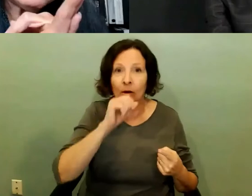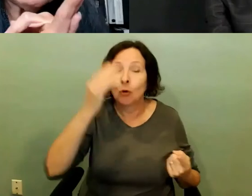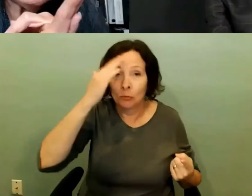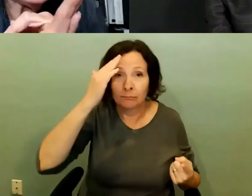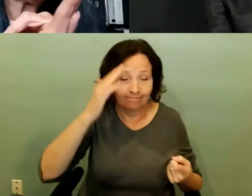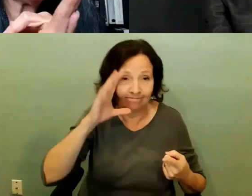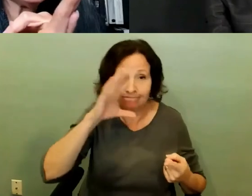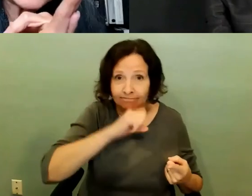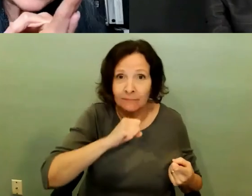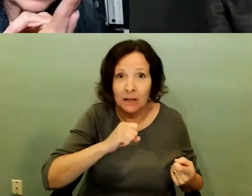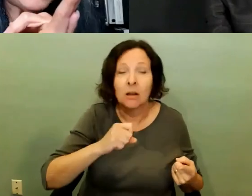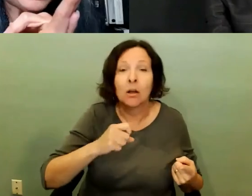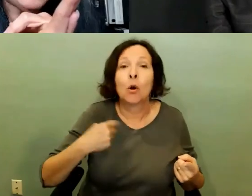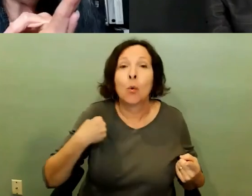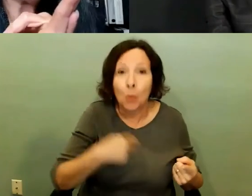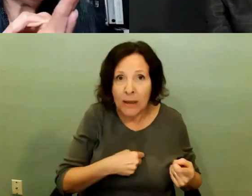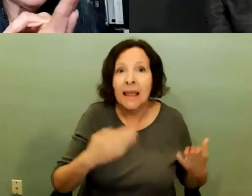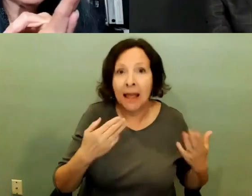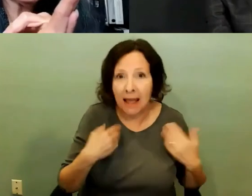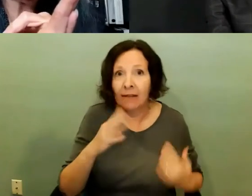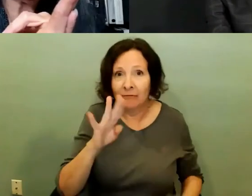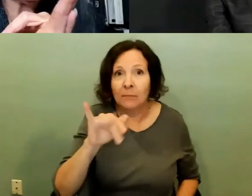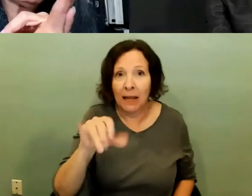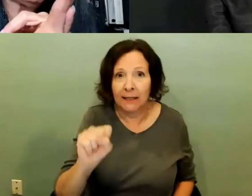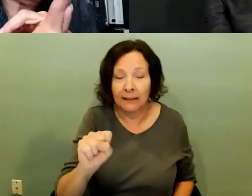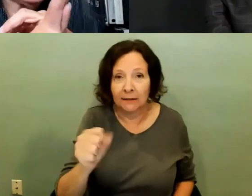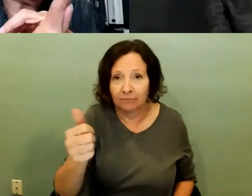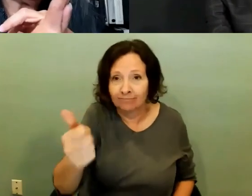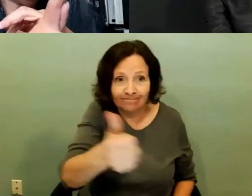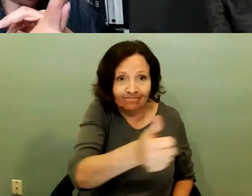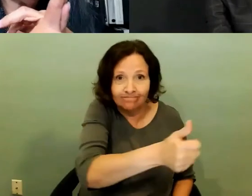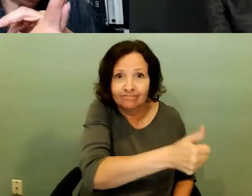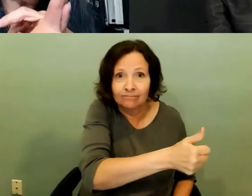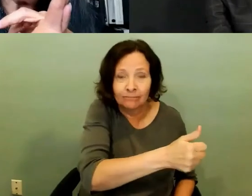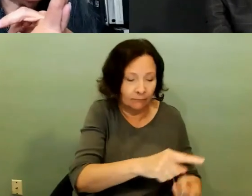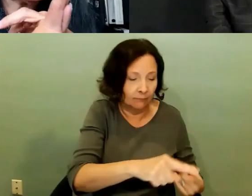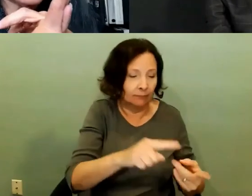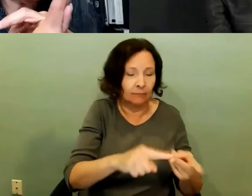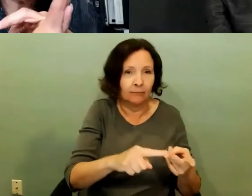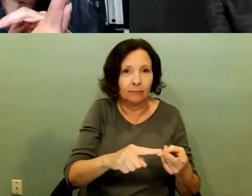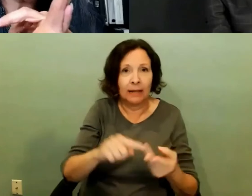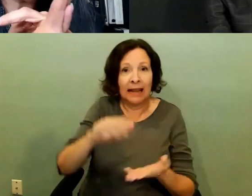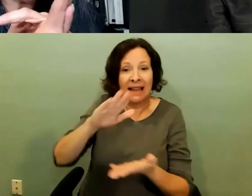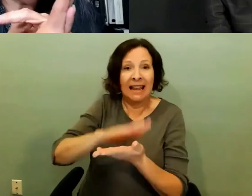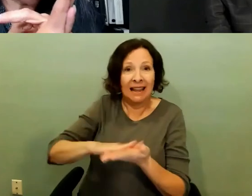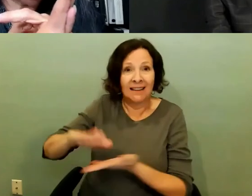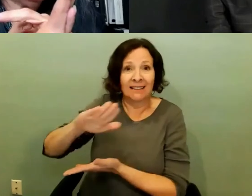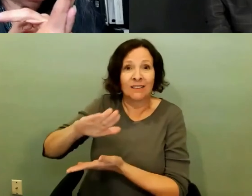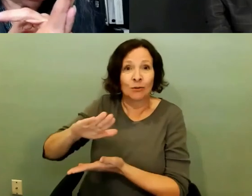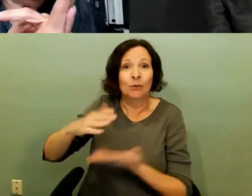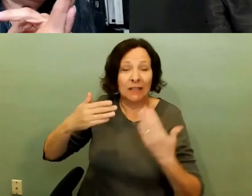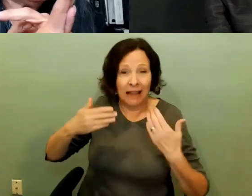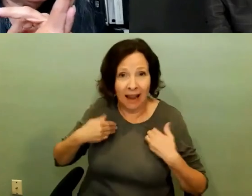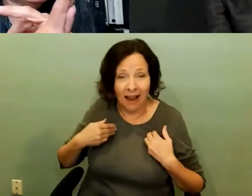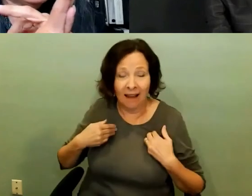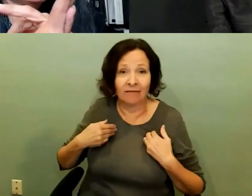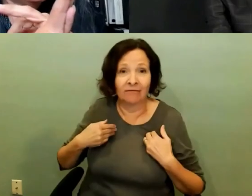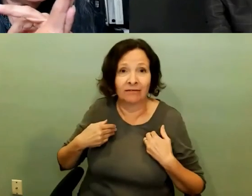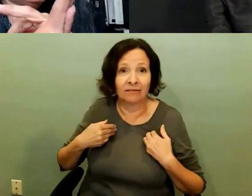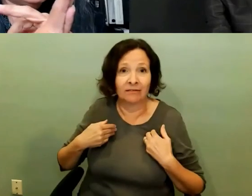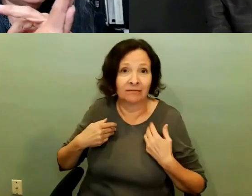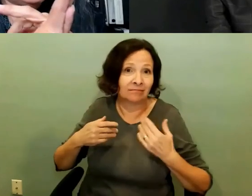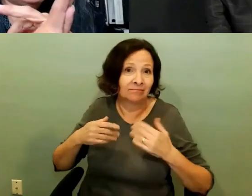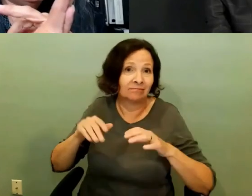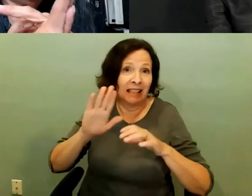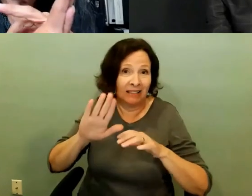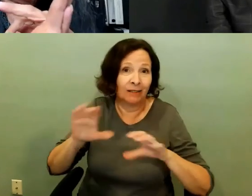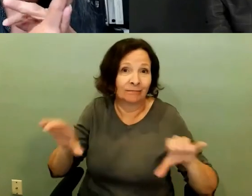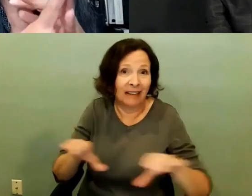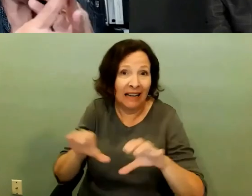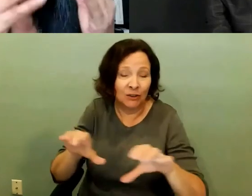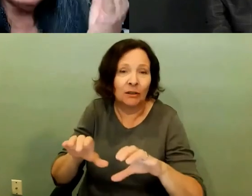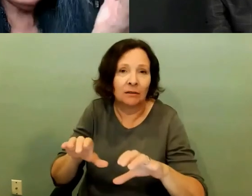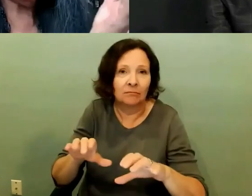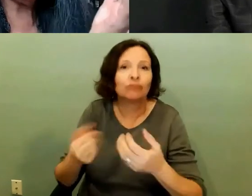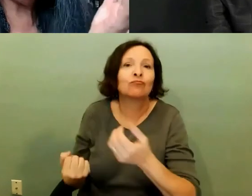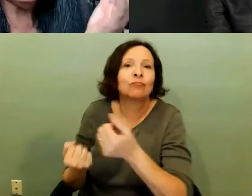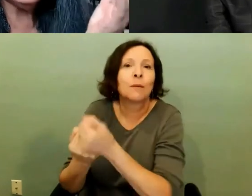that institutions have practices that are probably bias. And this way we are not surprised when